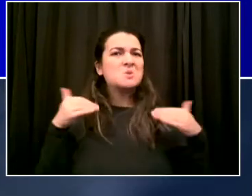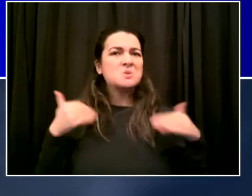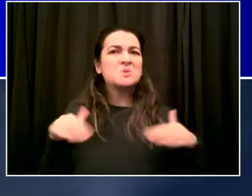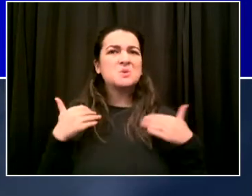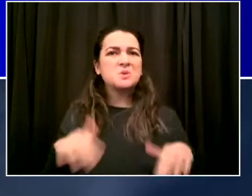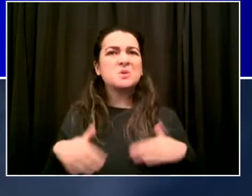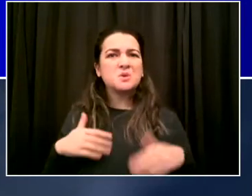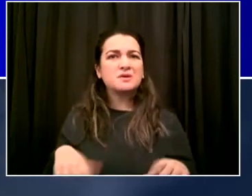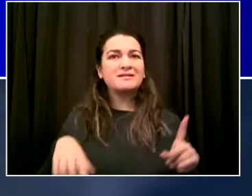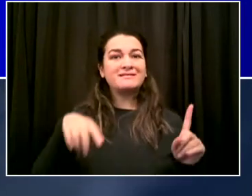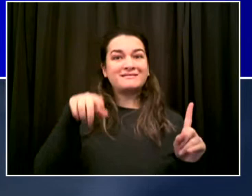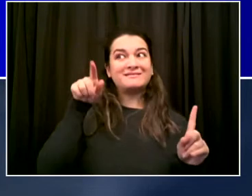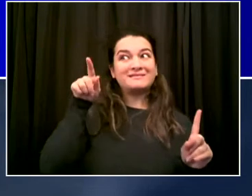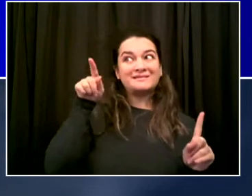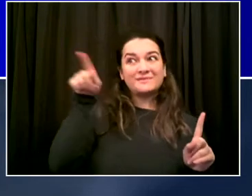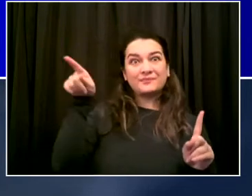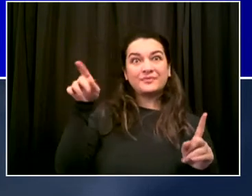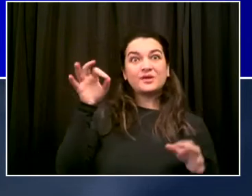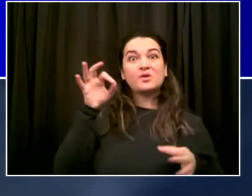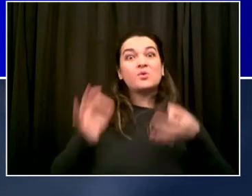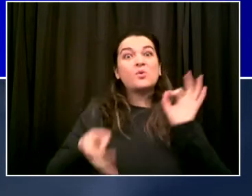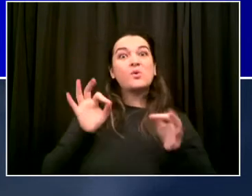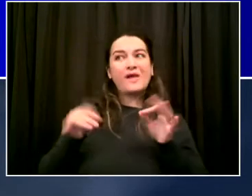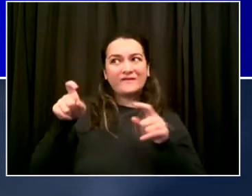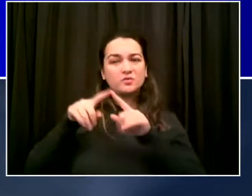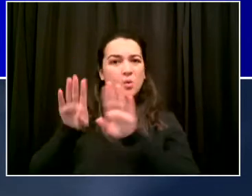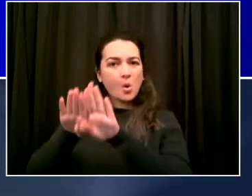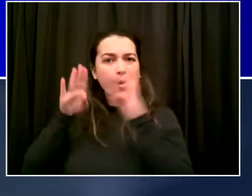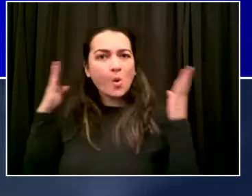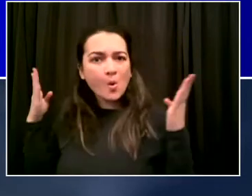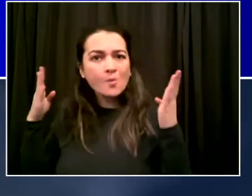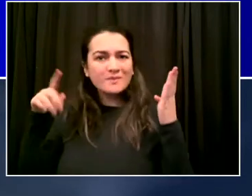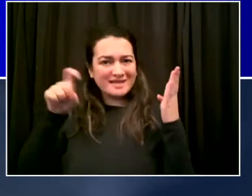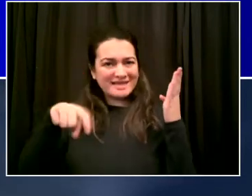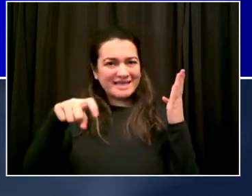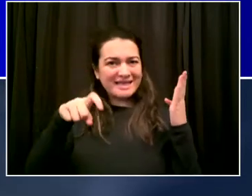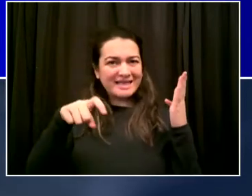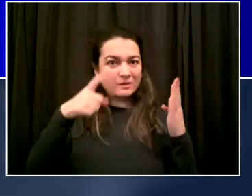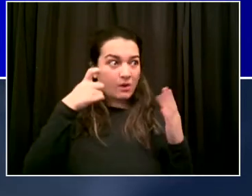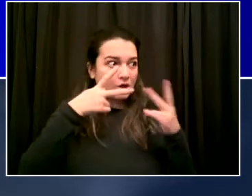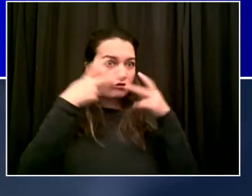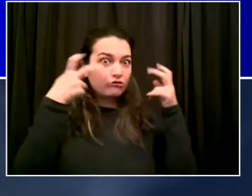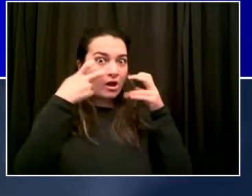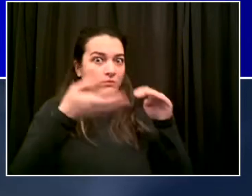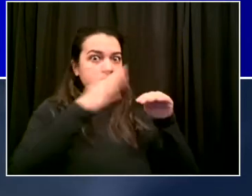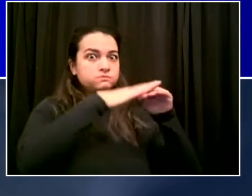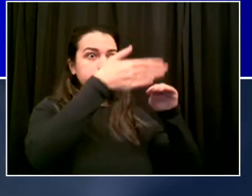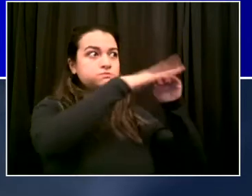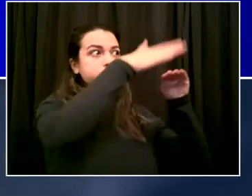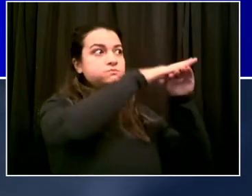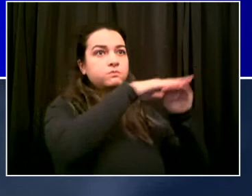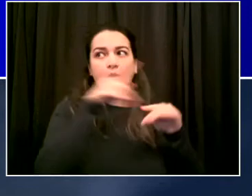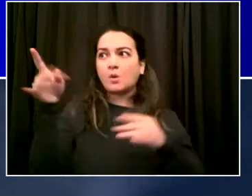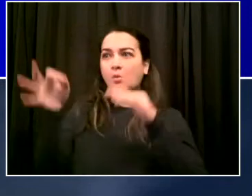FOFOSLK WHO WORK IN OUR DISTRICT ATTORNEY'S OFFICE. FOLKS ARE PRESENTING G THE CASES THAT HELP BRING JUSTICE AND HELP PROTECT COCOMMUNUNTIIEES. FOLKS ARE GOING